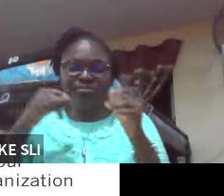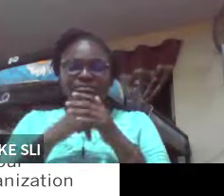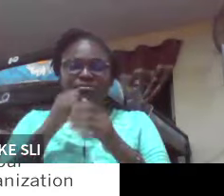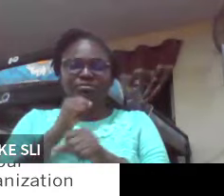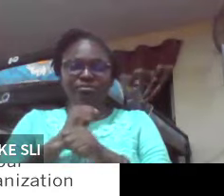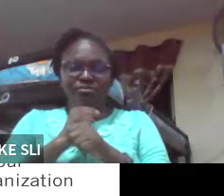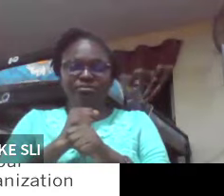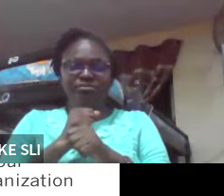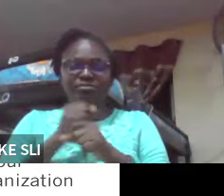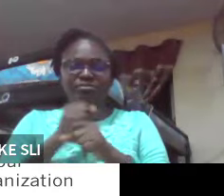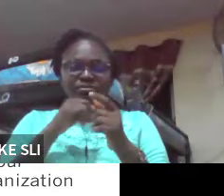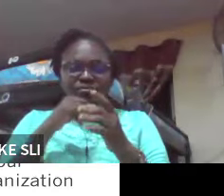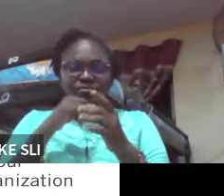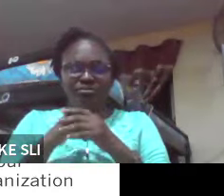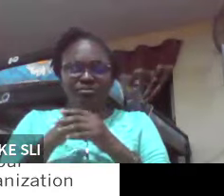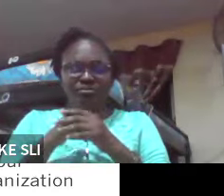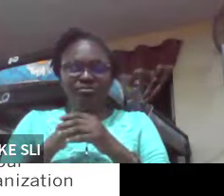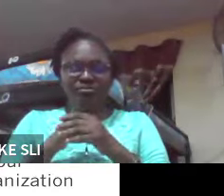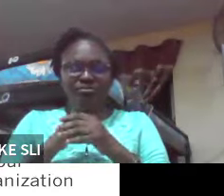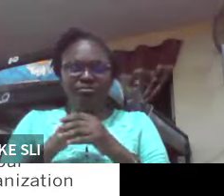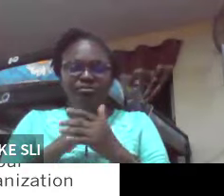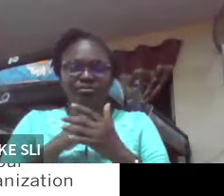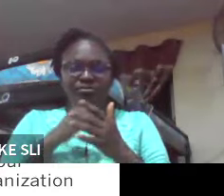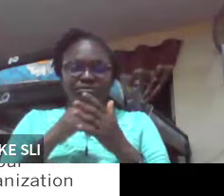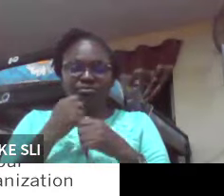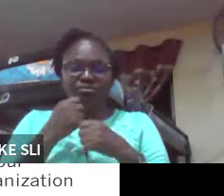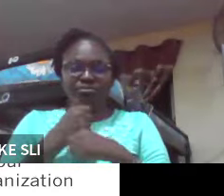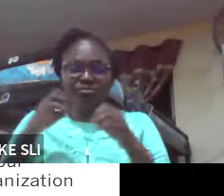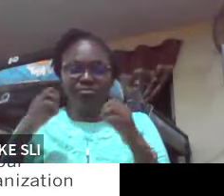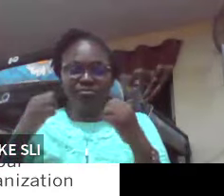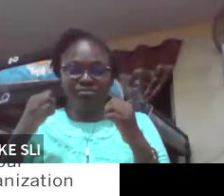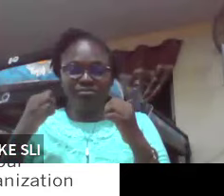joy: Thank you. joy: Hello! Okeia Chizoba Precious: You should also make efforts, make efforts